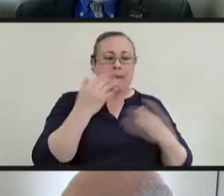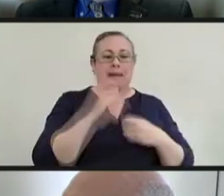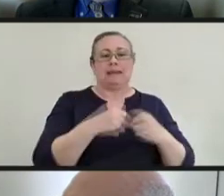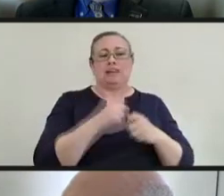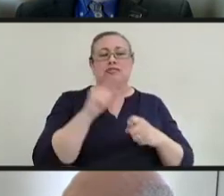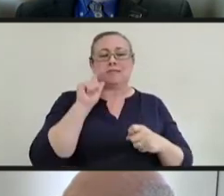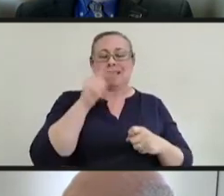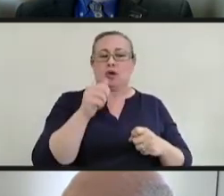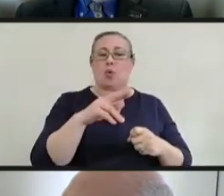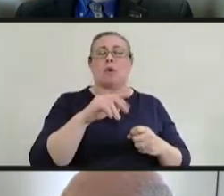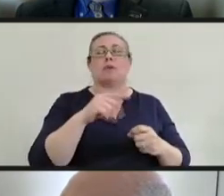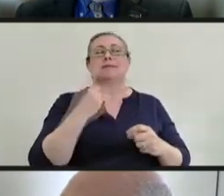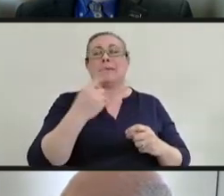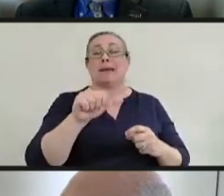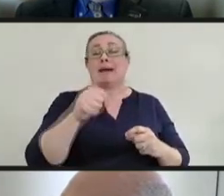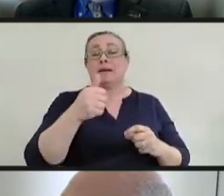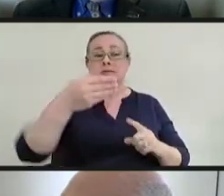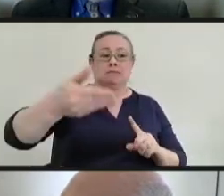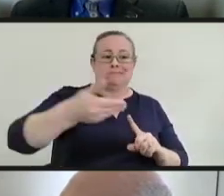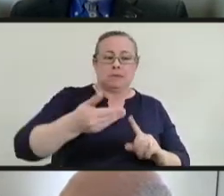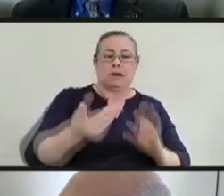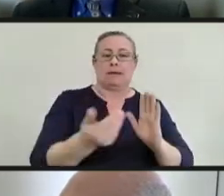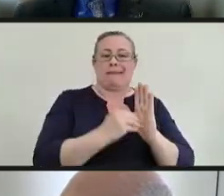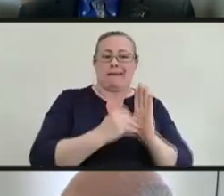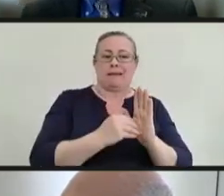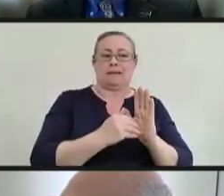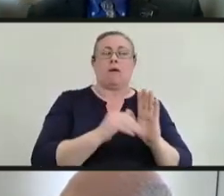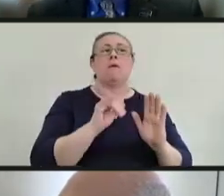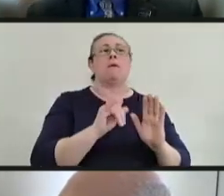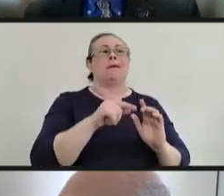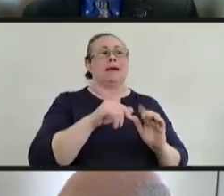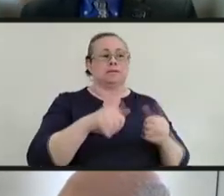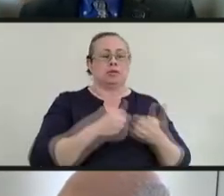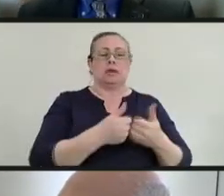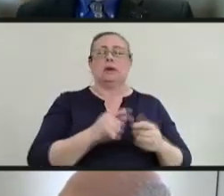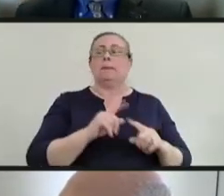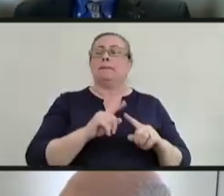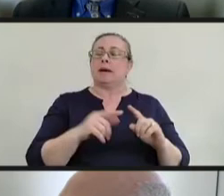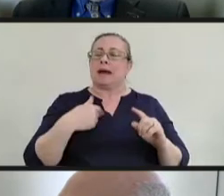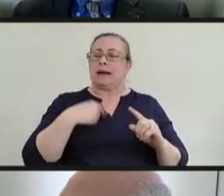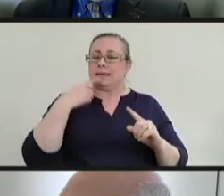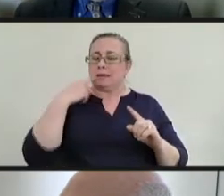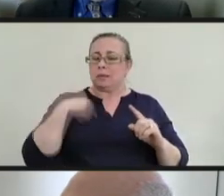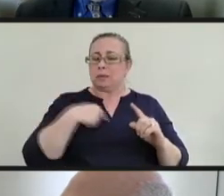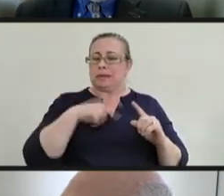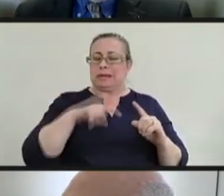I can't give you a number, but we should invest a lot more in understanding both the B cell,